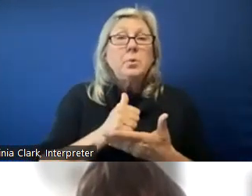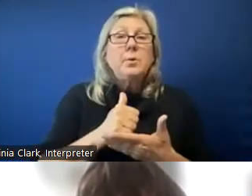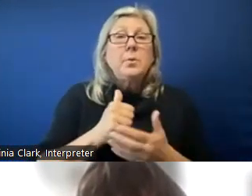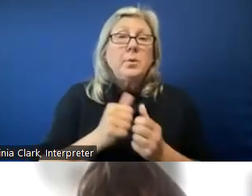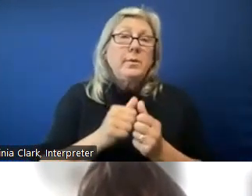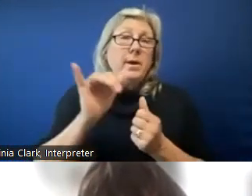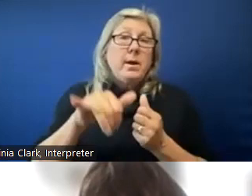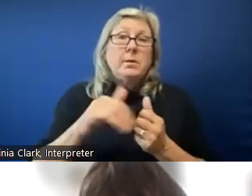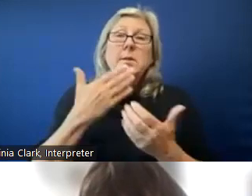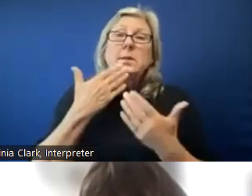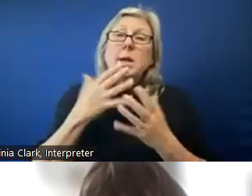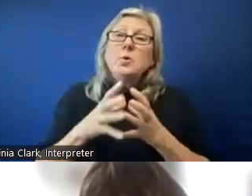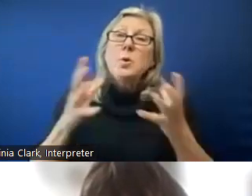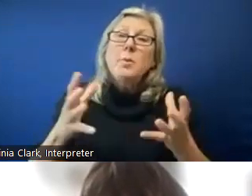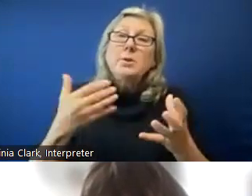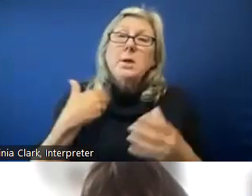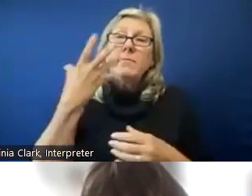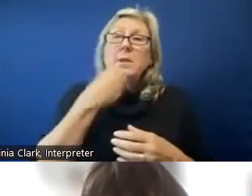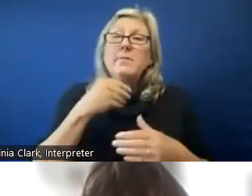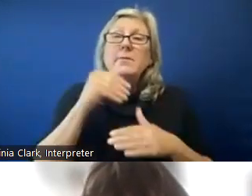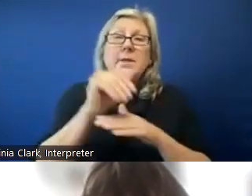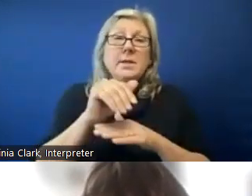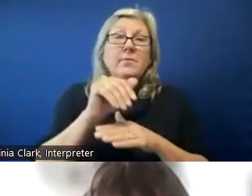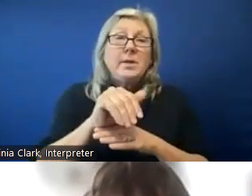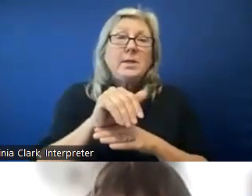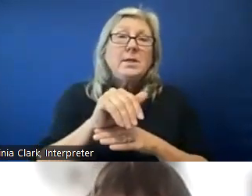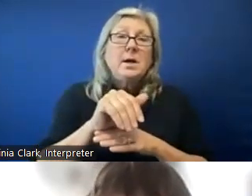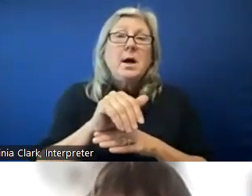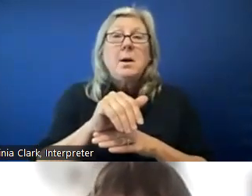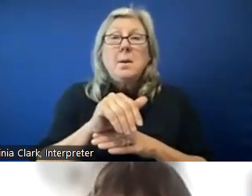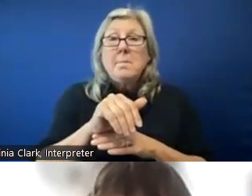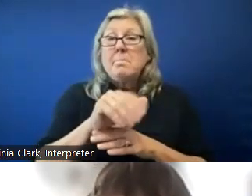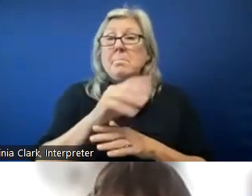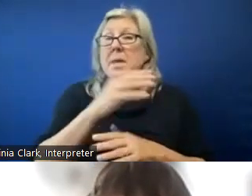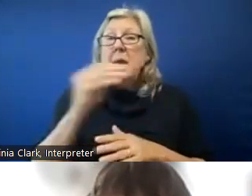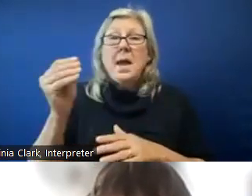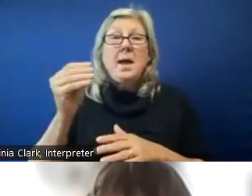so much. Have a lovely evening. Good next day.